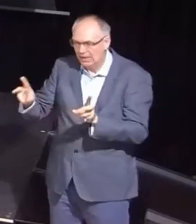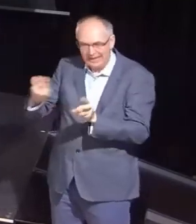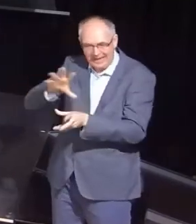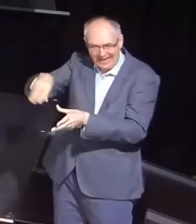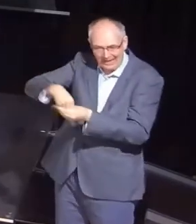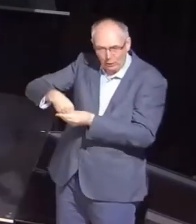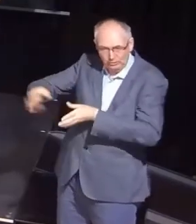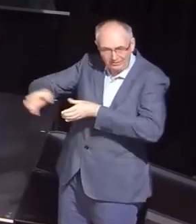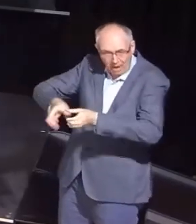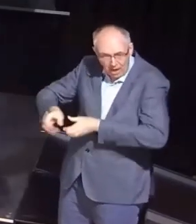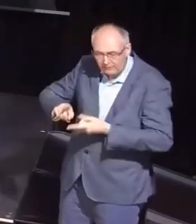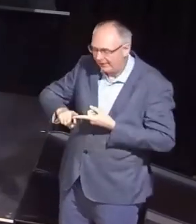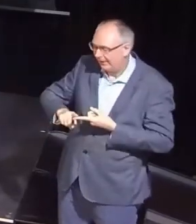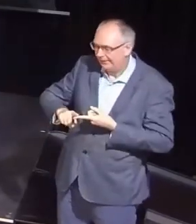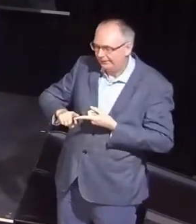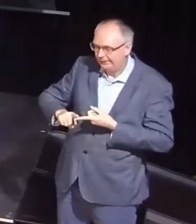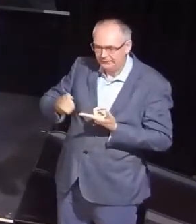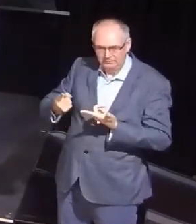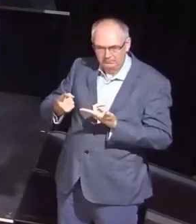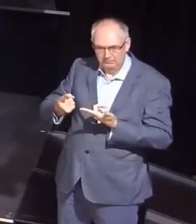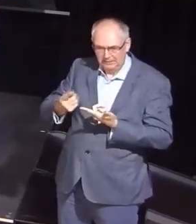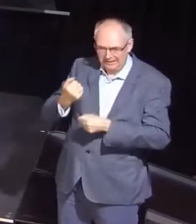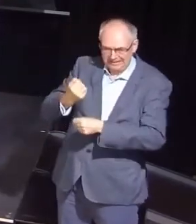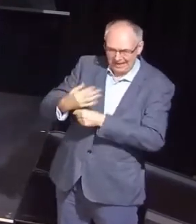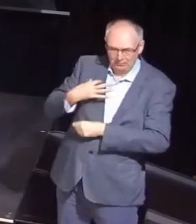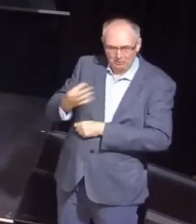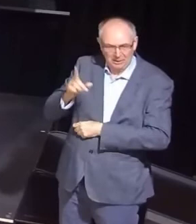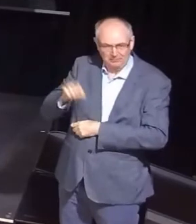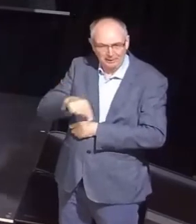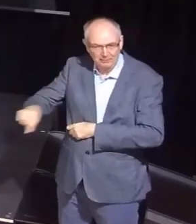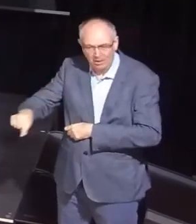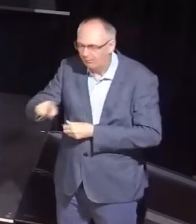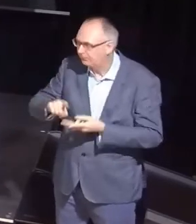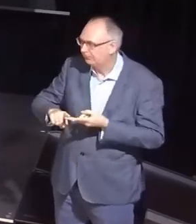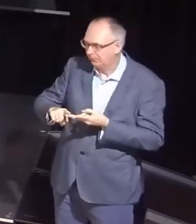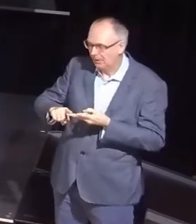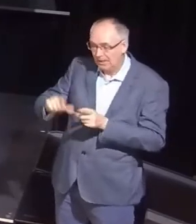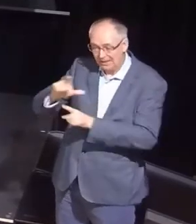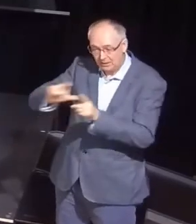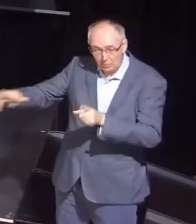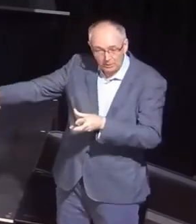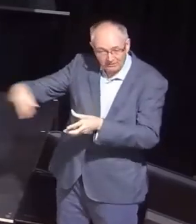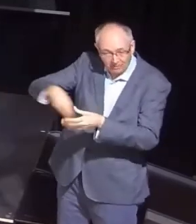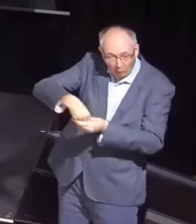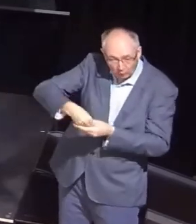game representation, community involvement and discussion, and etiquette.